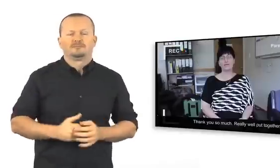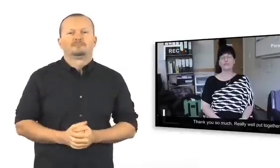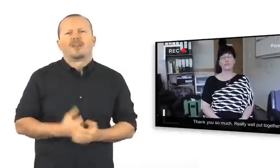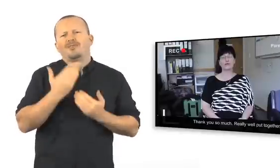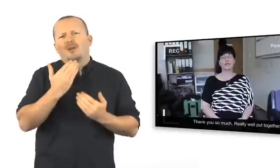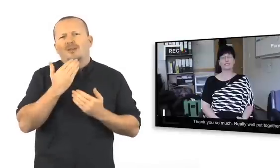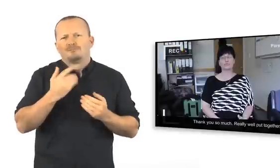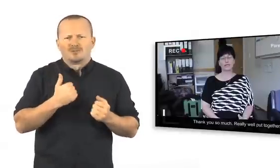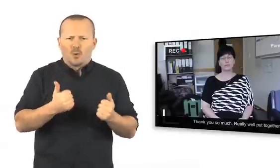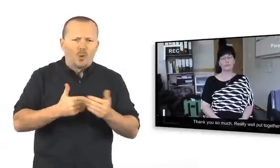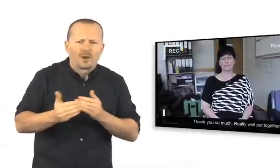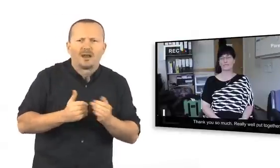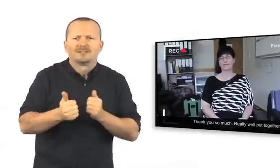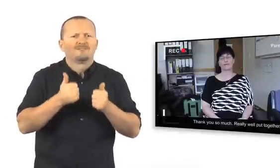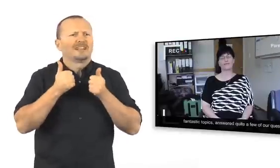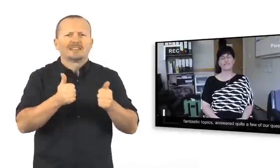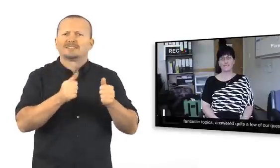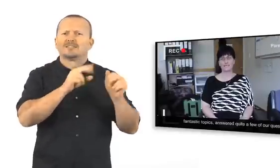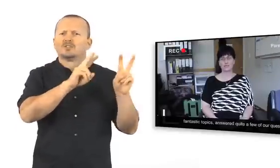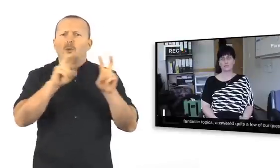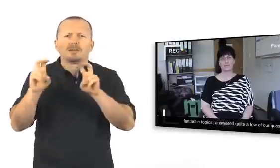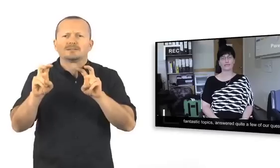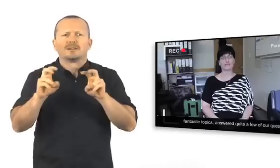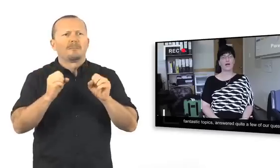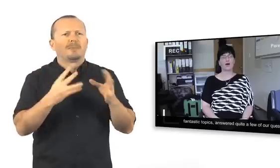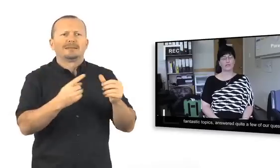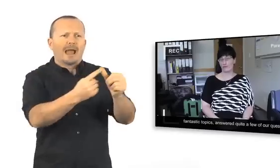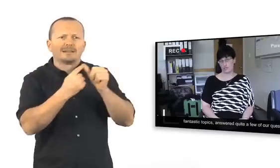Samantha: Thank you so much. Really well put together, fantastic topics, answered quite